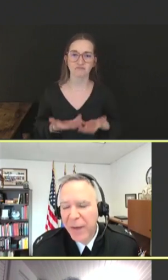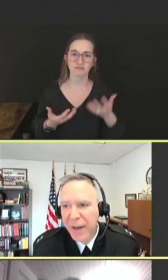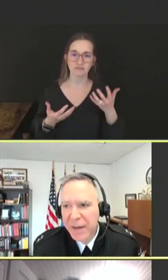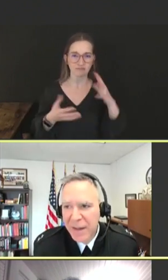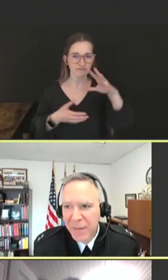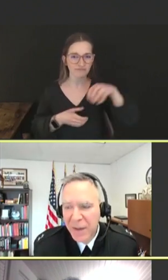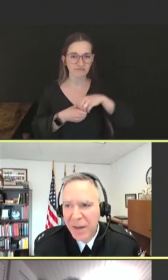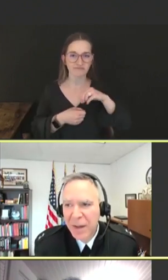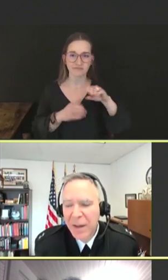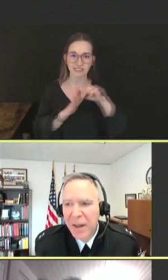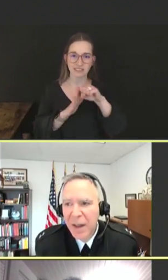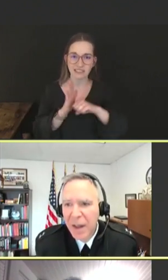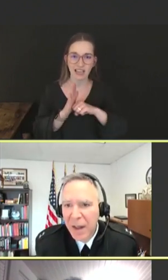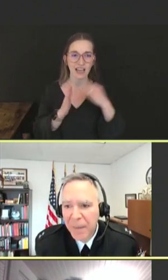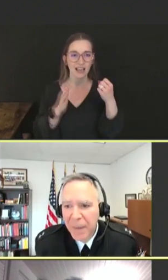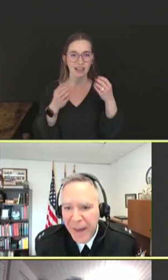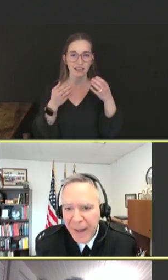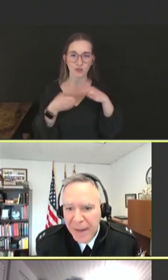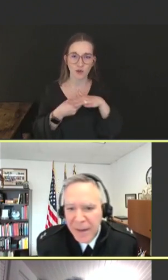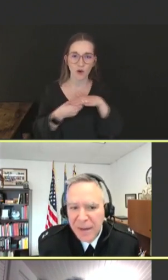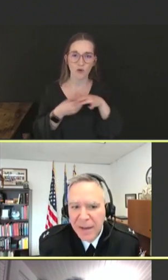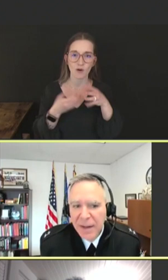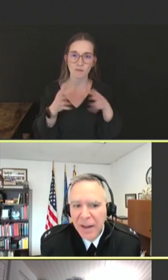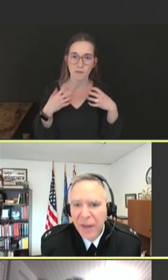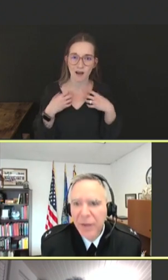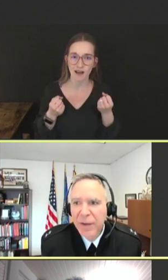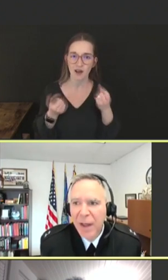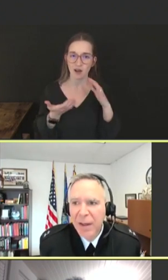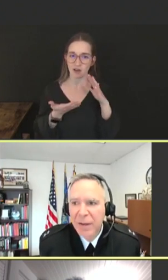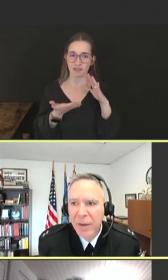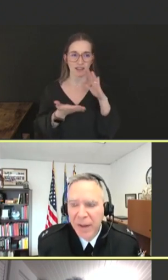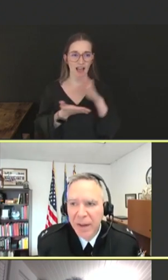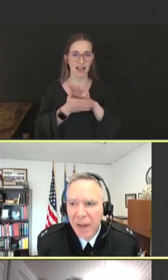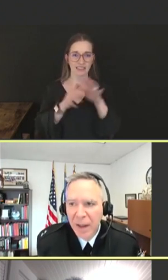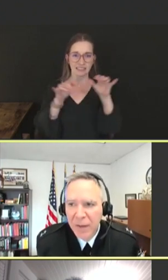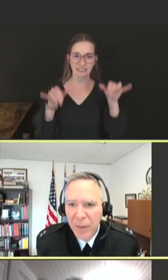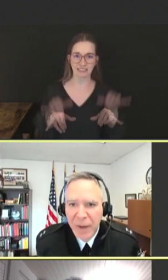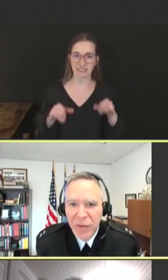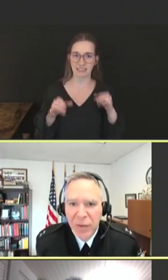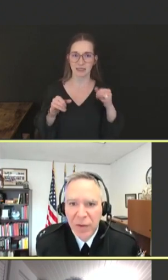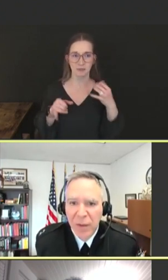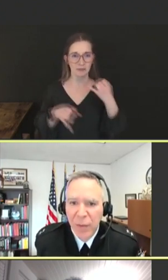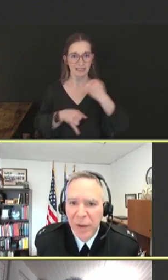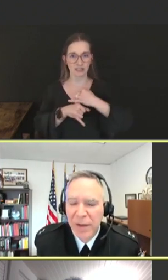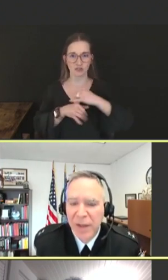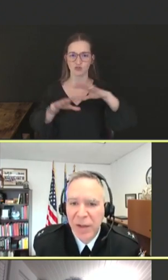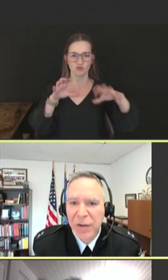academia, and other nongovernment -- and nongovernmental organizations.